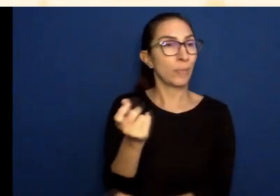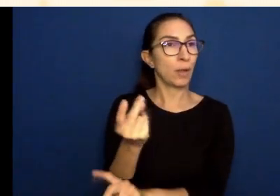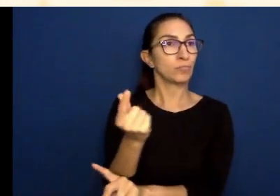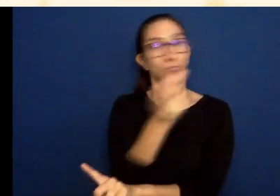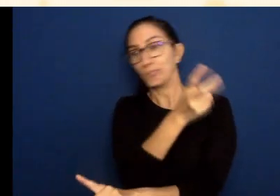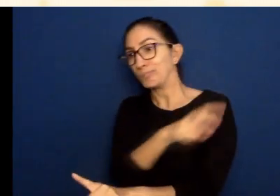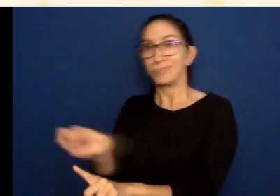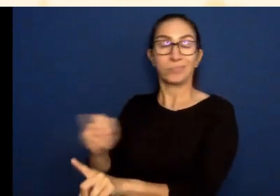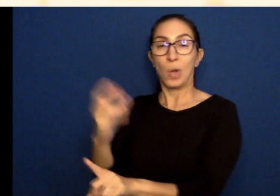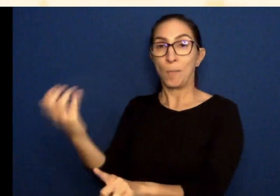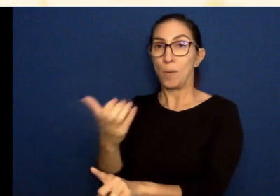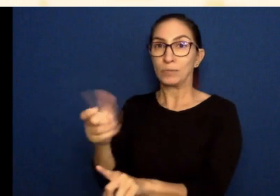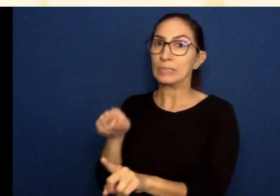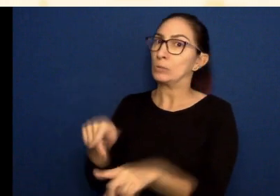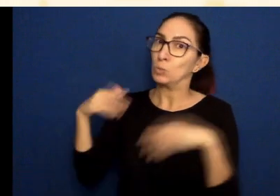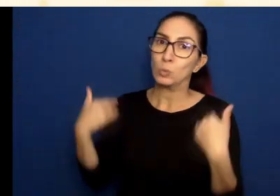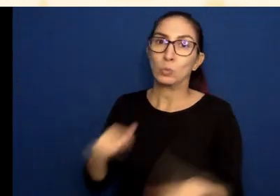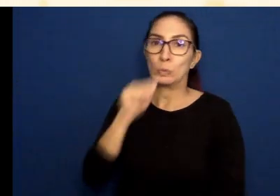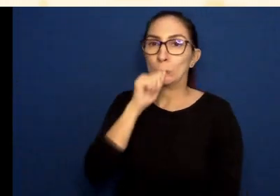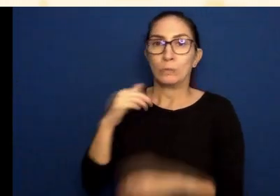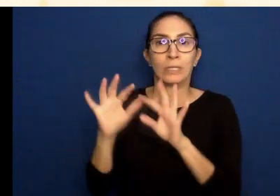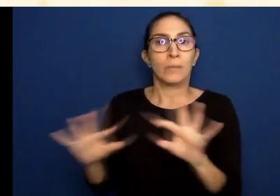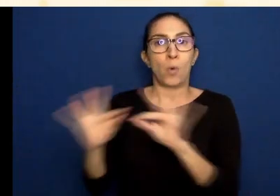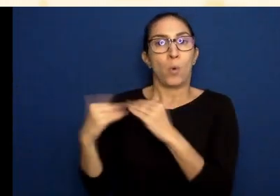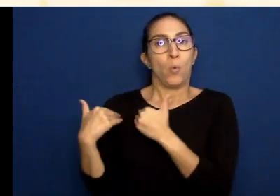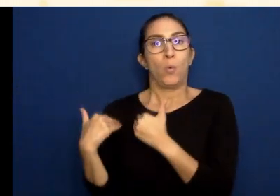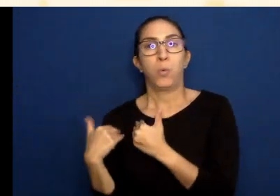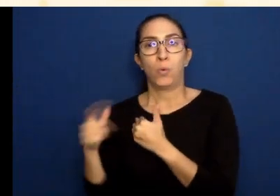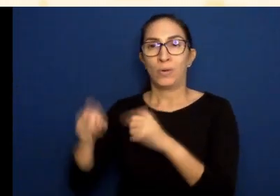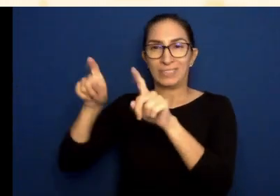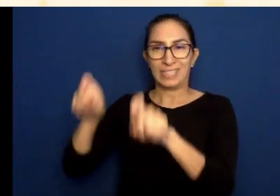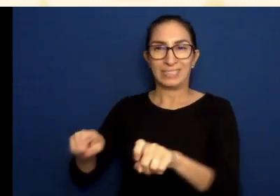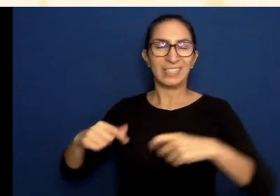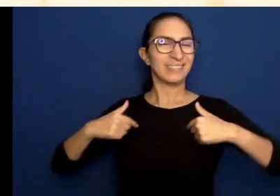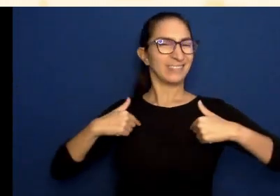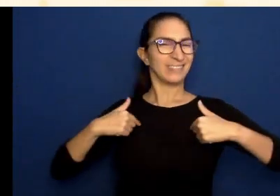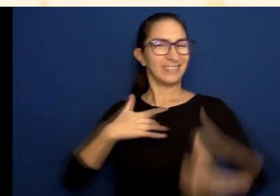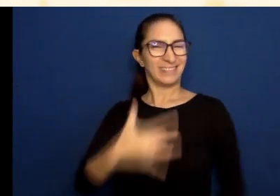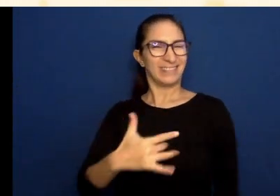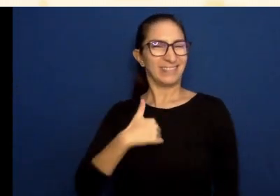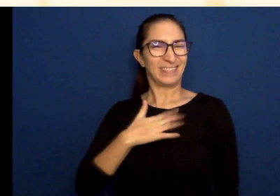WCAG 2 tester, they can often get away without actually doing any testing with assistive technologies.